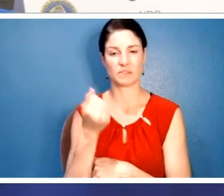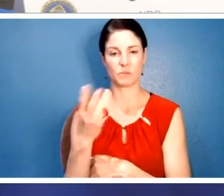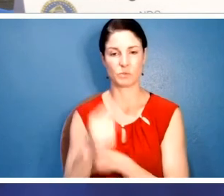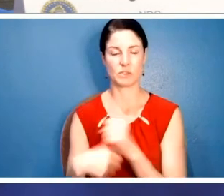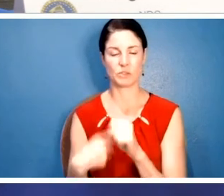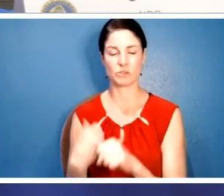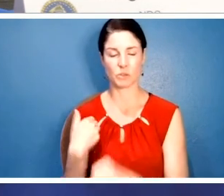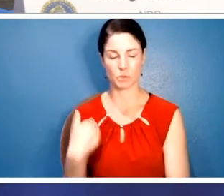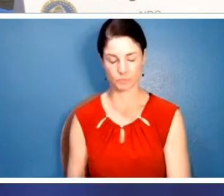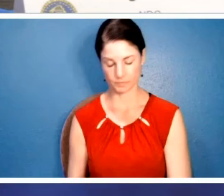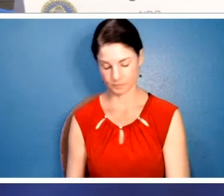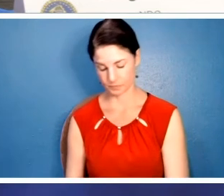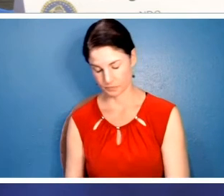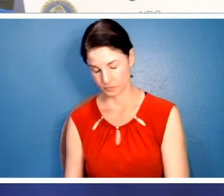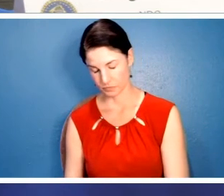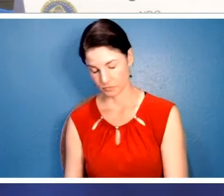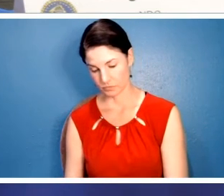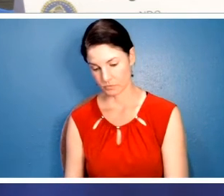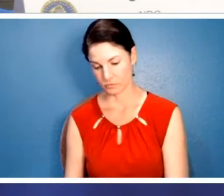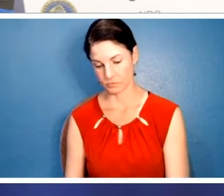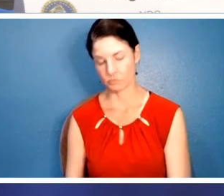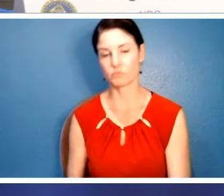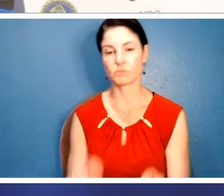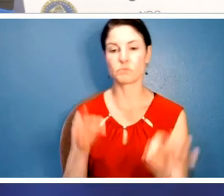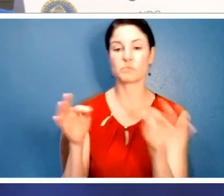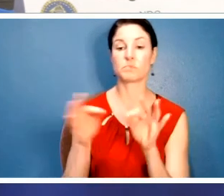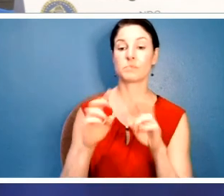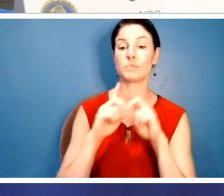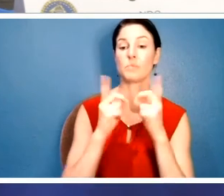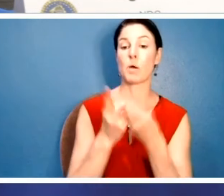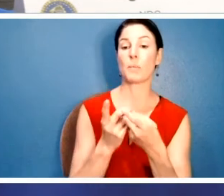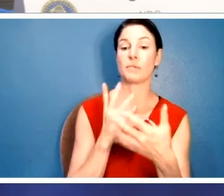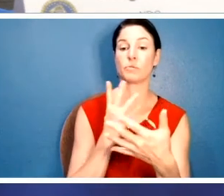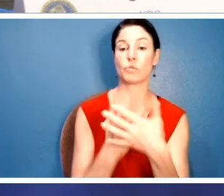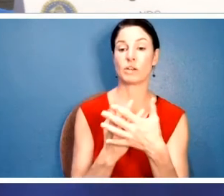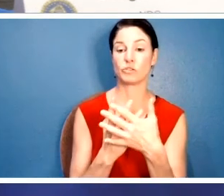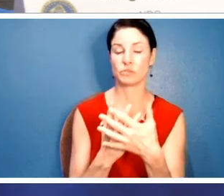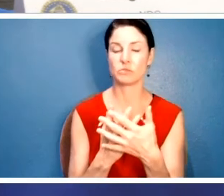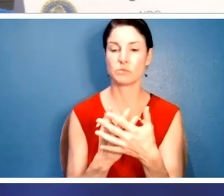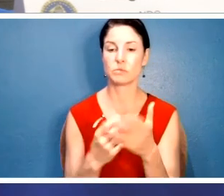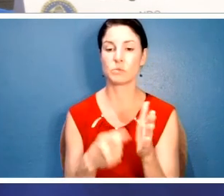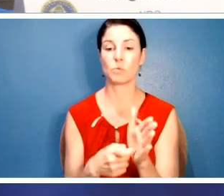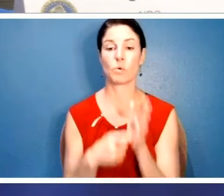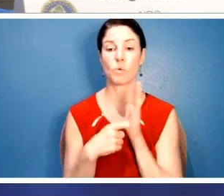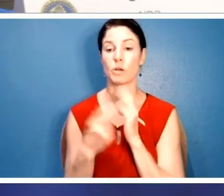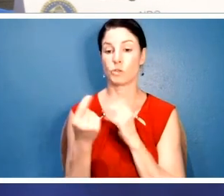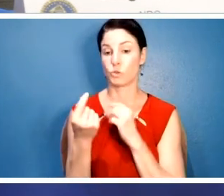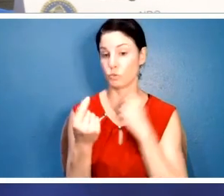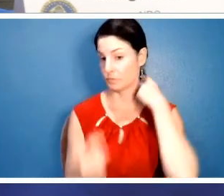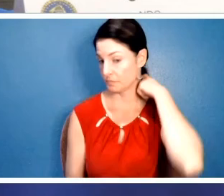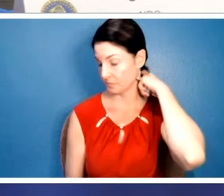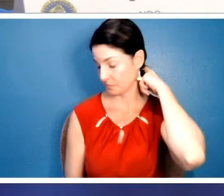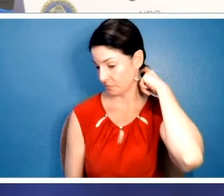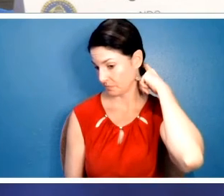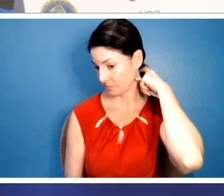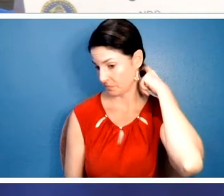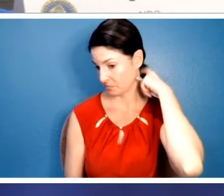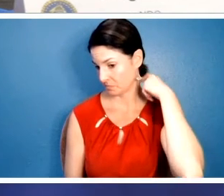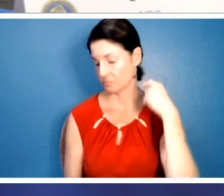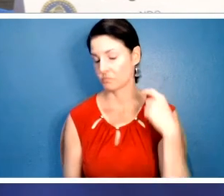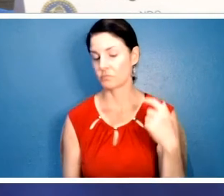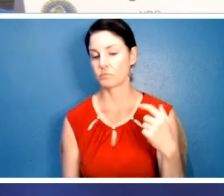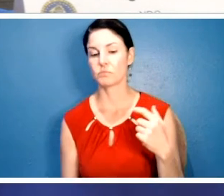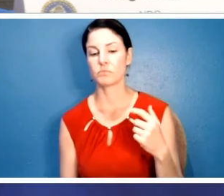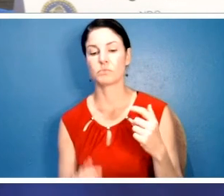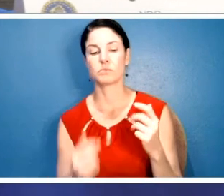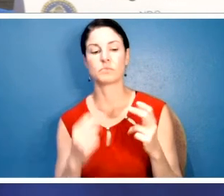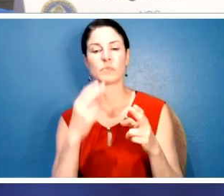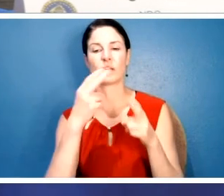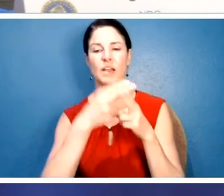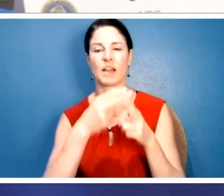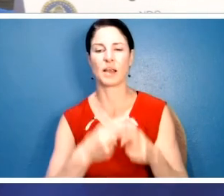SacGov: The Department of corrections is required to send a list to the statewide database, which is an entity of the legislature.